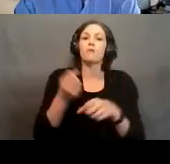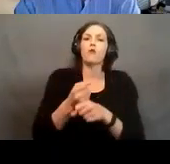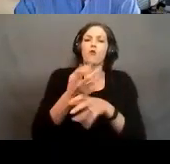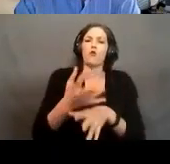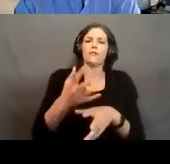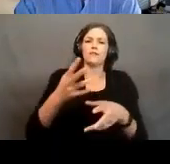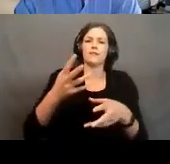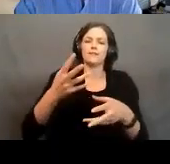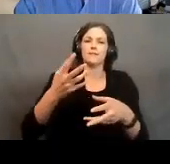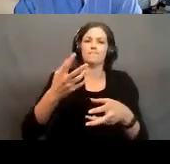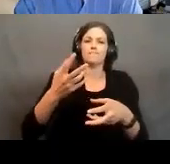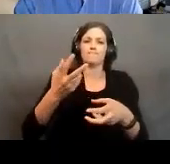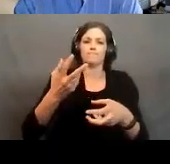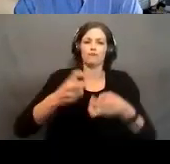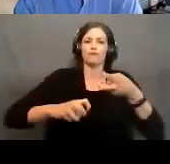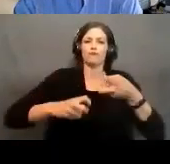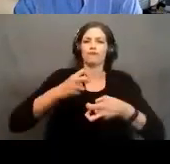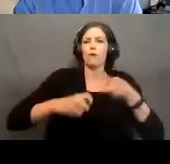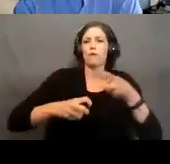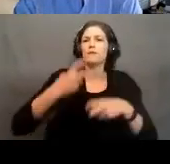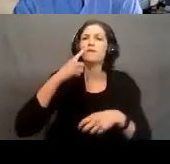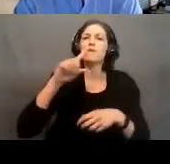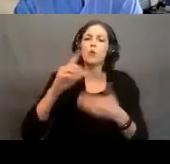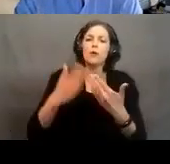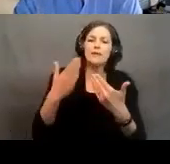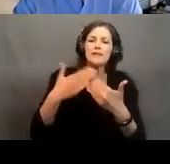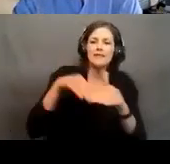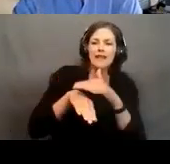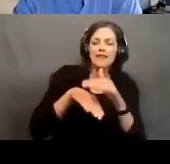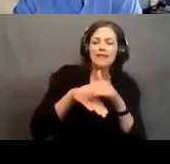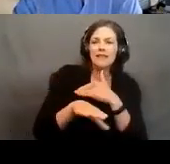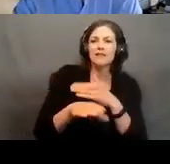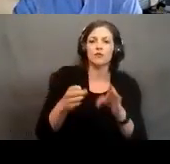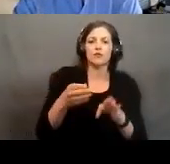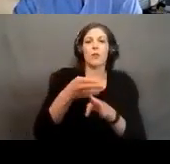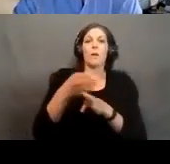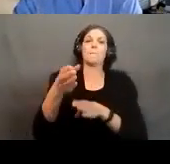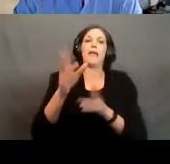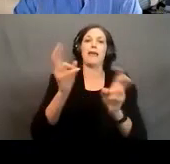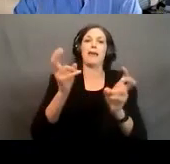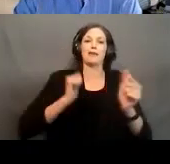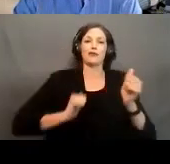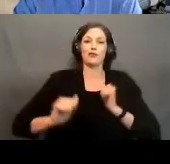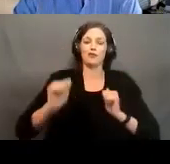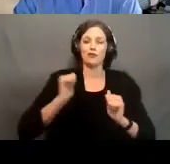12:10:27 to have easy access to the main show while the chat is going on.